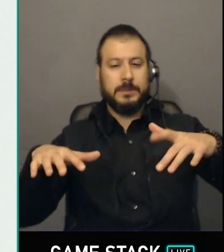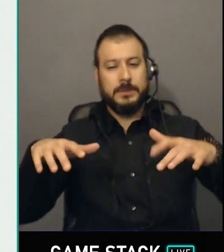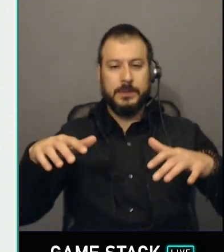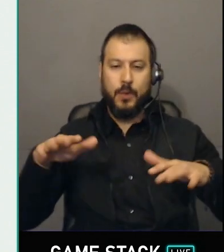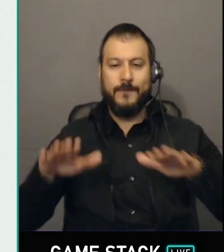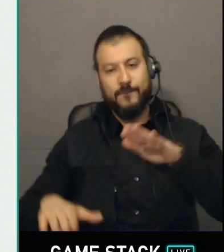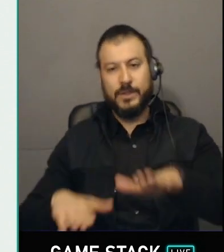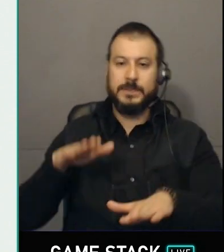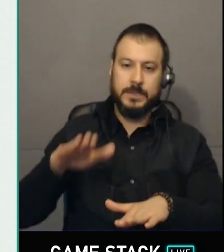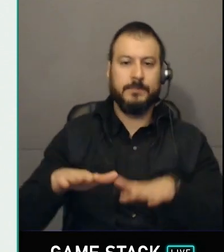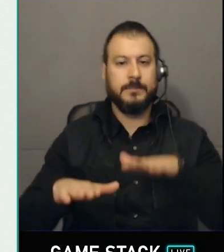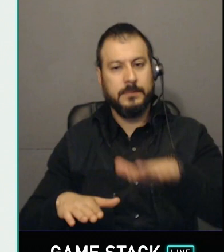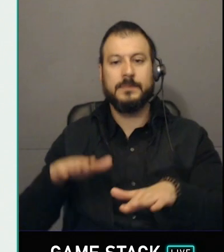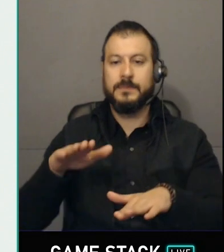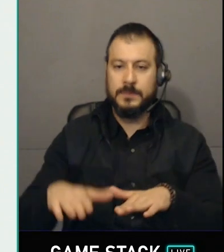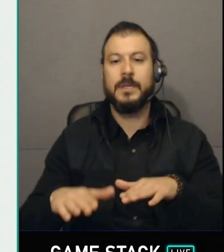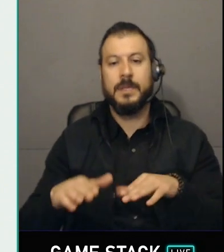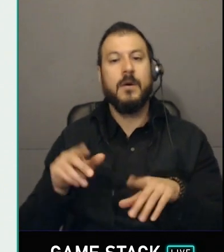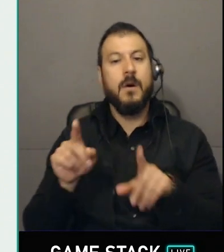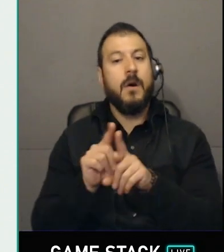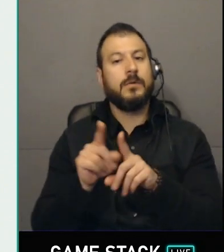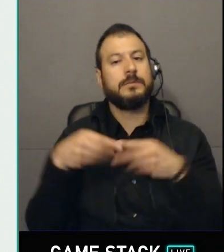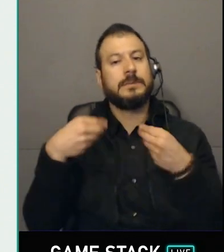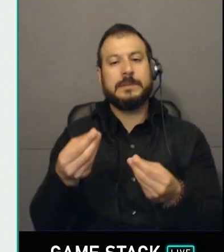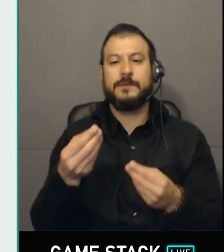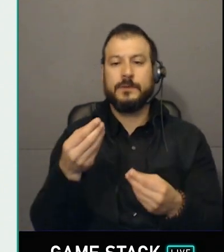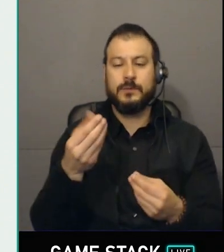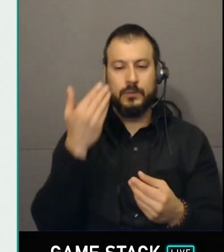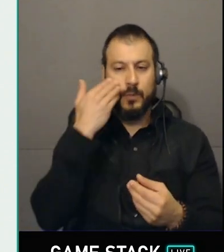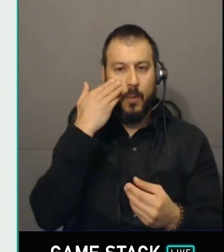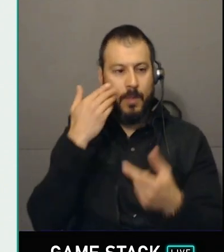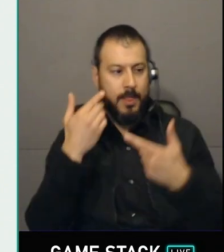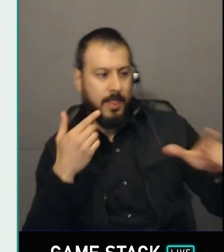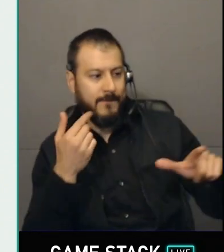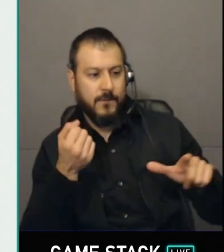and it also gives you an idea of whether that's to your left or right.